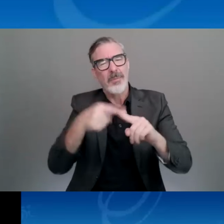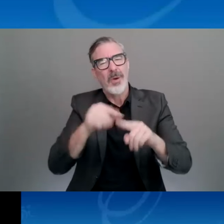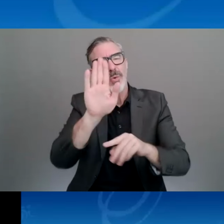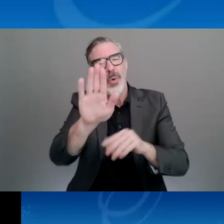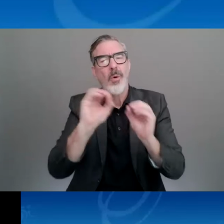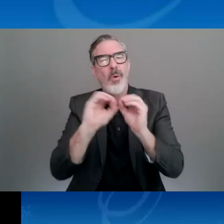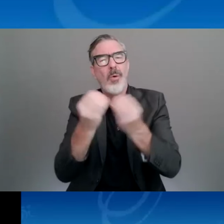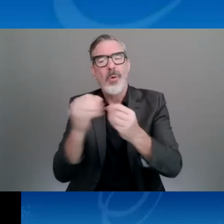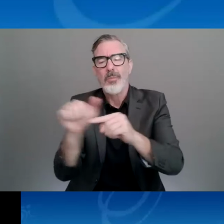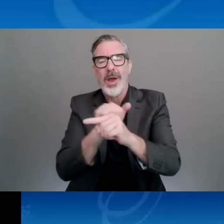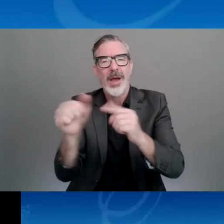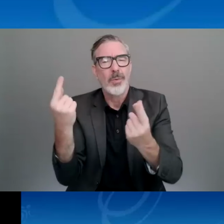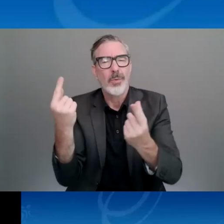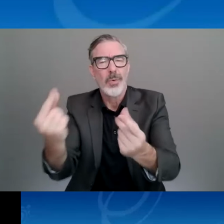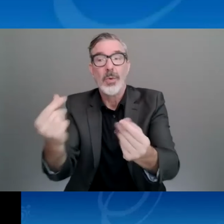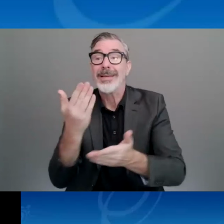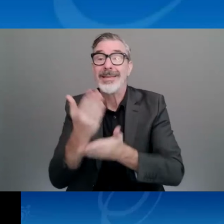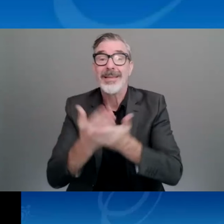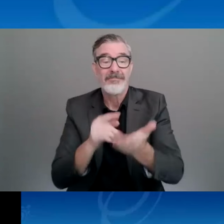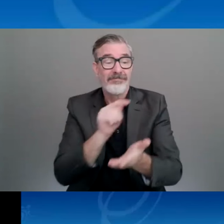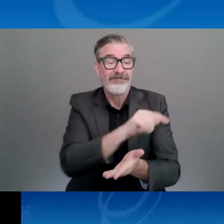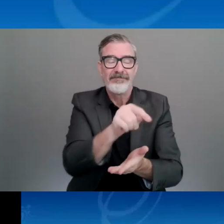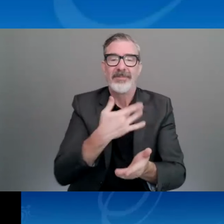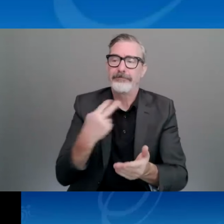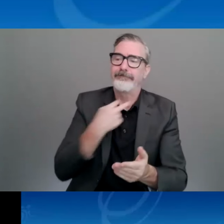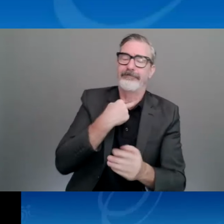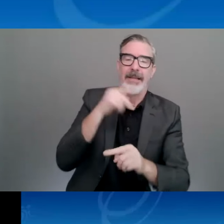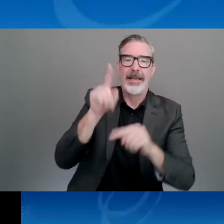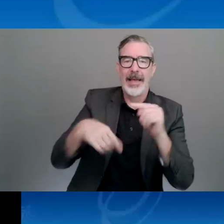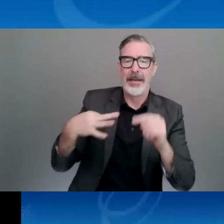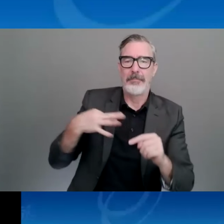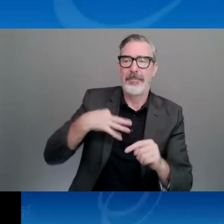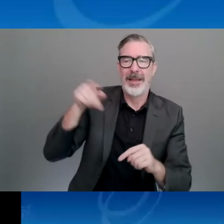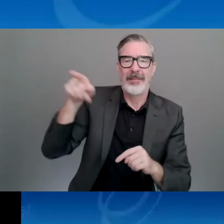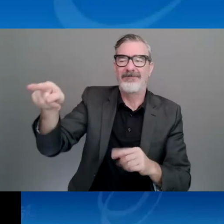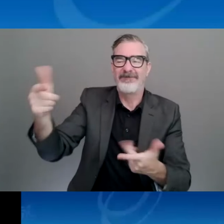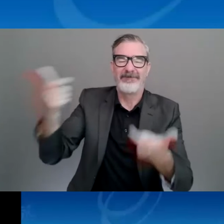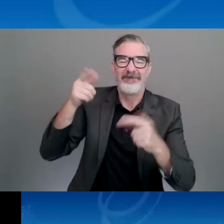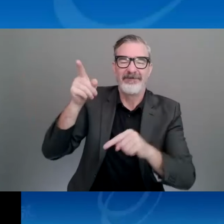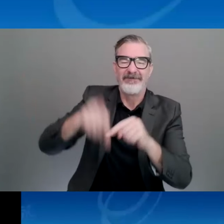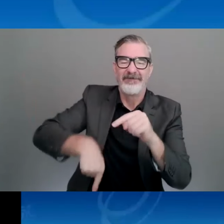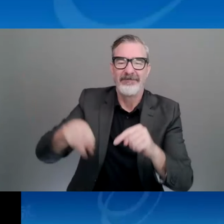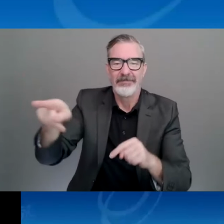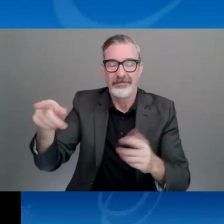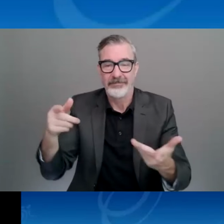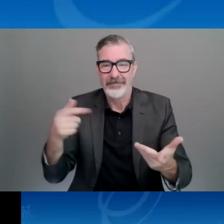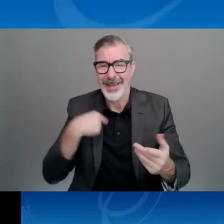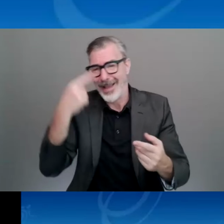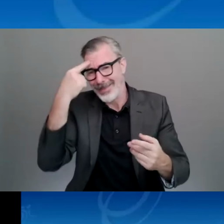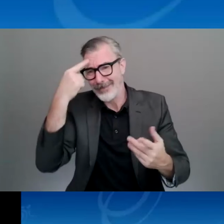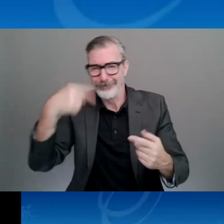from even applying or knowing about the opportunity. And I think we all know I think we're all on the same page here. But people with disabilities